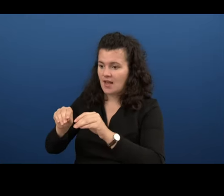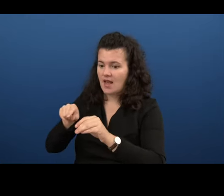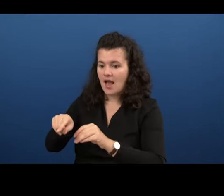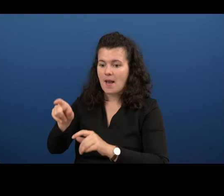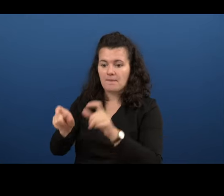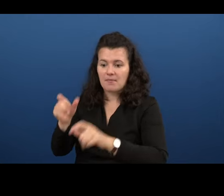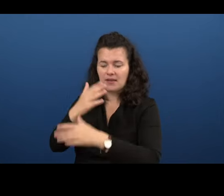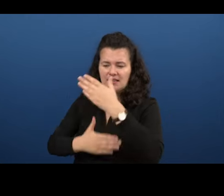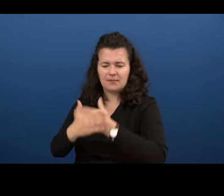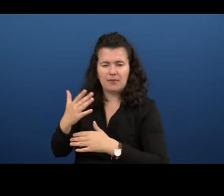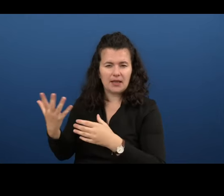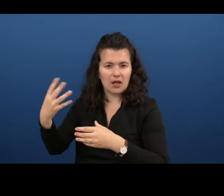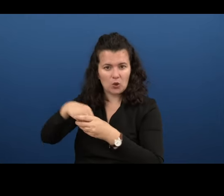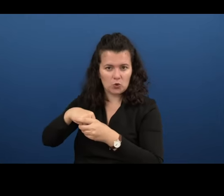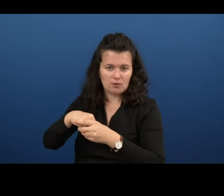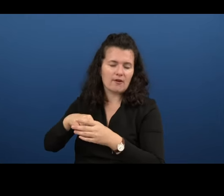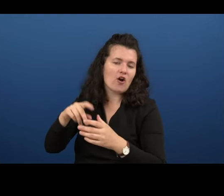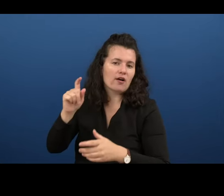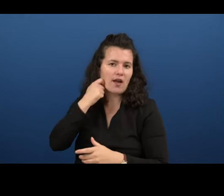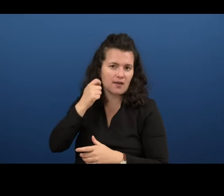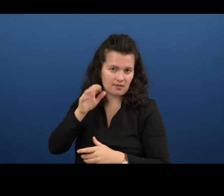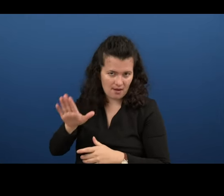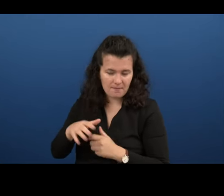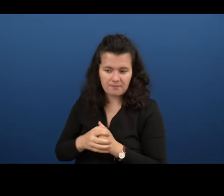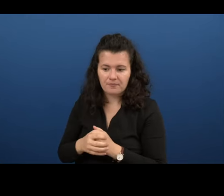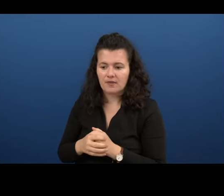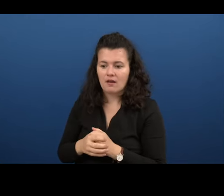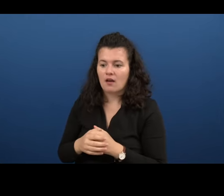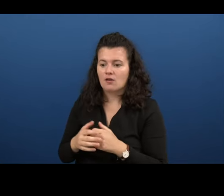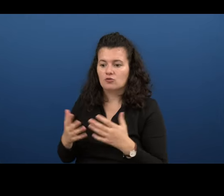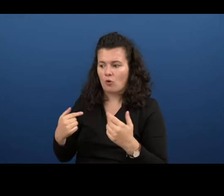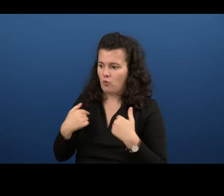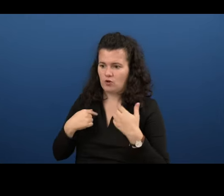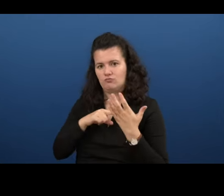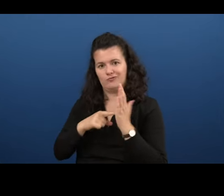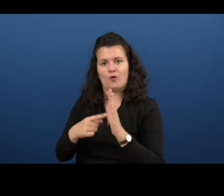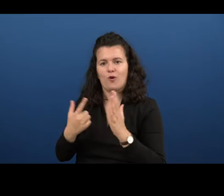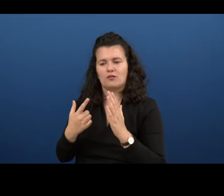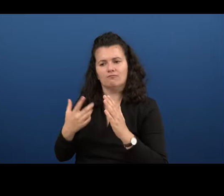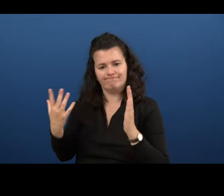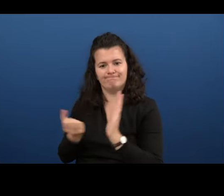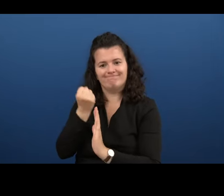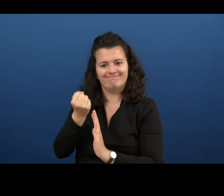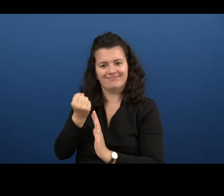12:02:47 And in terms of our disability inclusion champions. We are looking for organizations